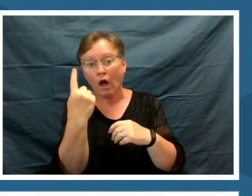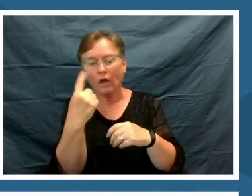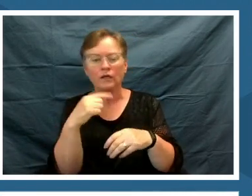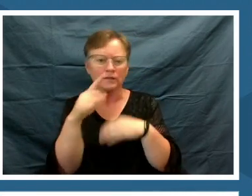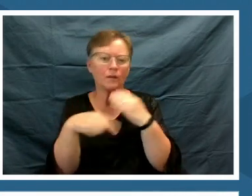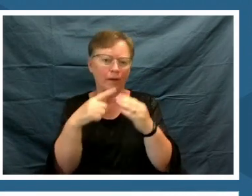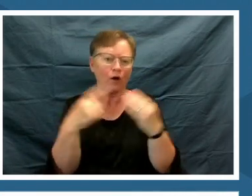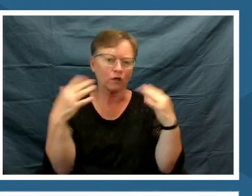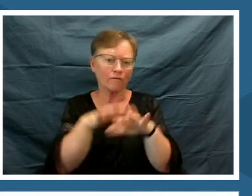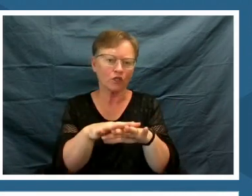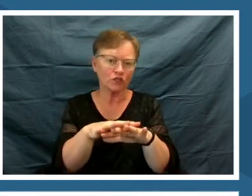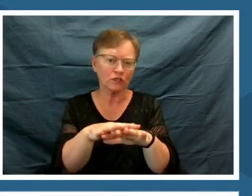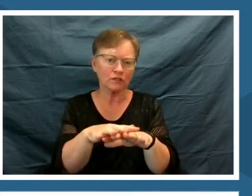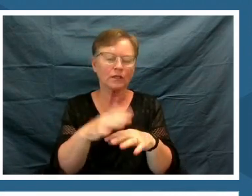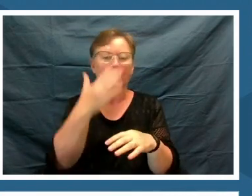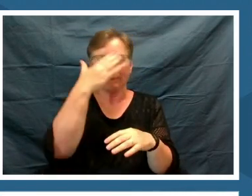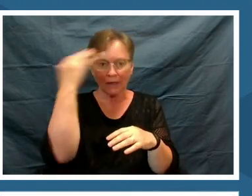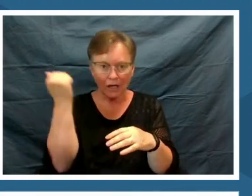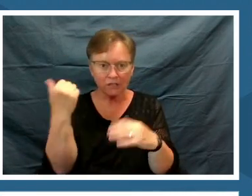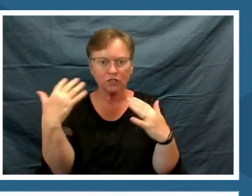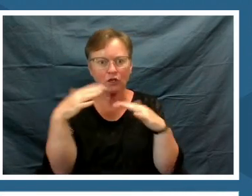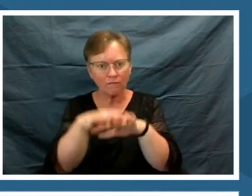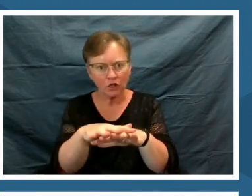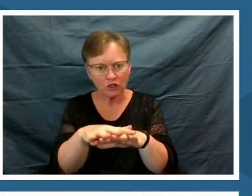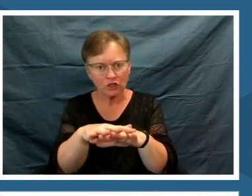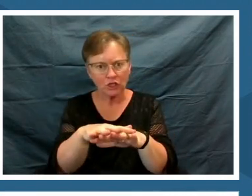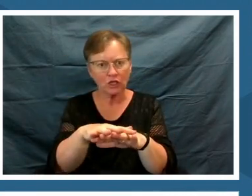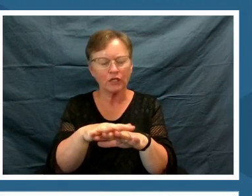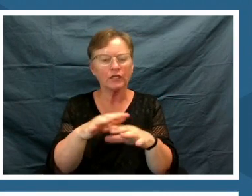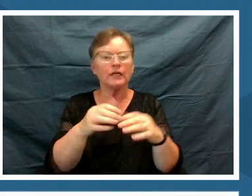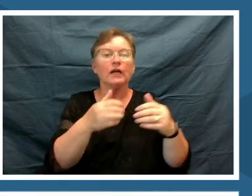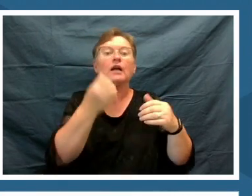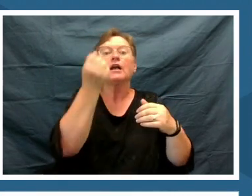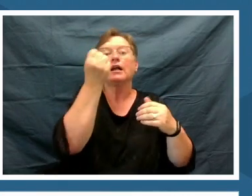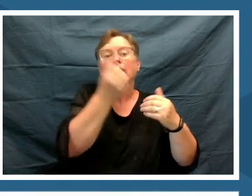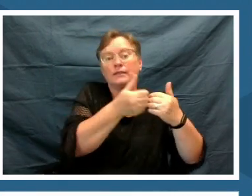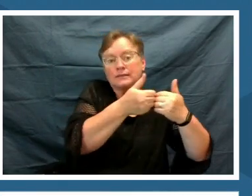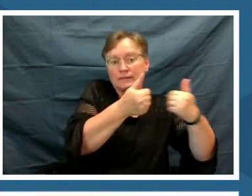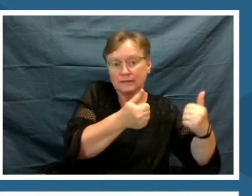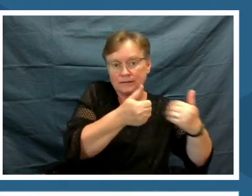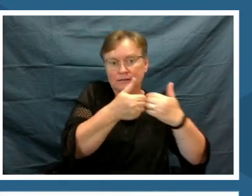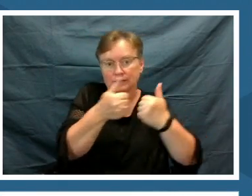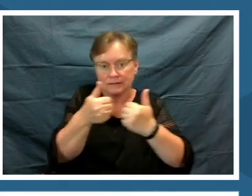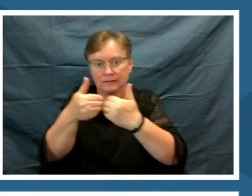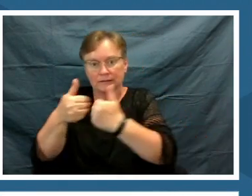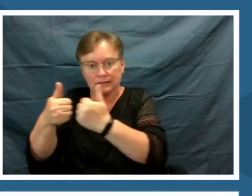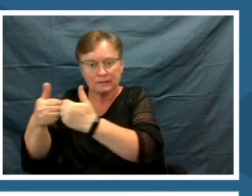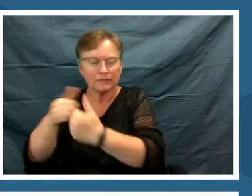convergence where the discrete disciplines across science technology